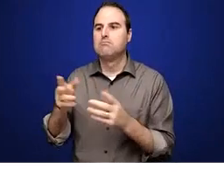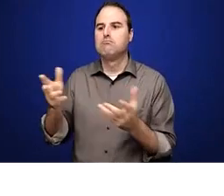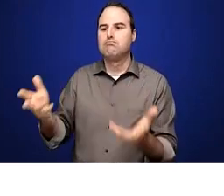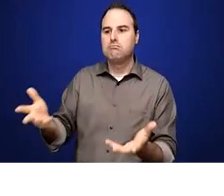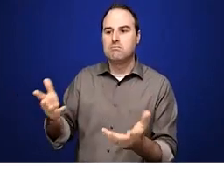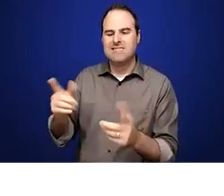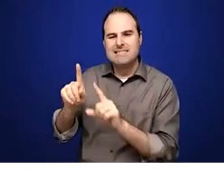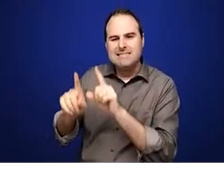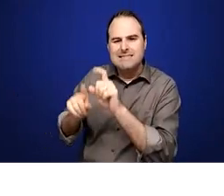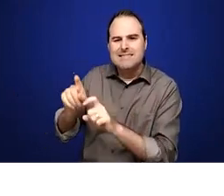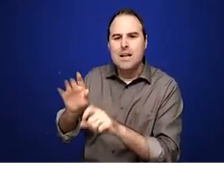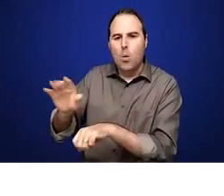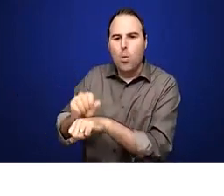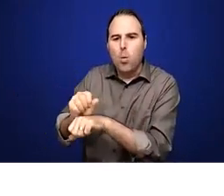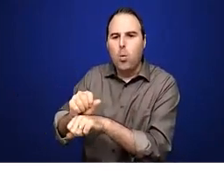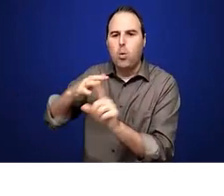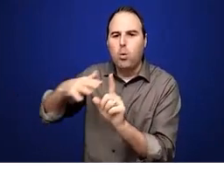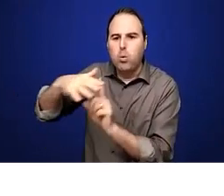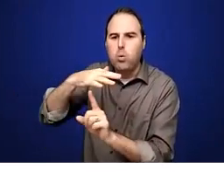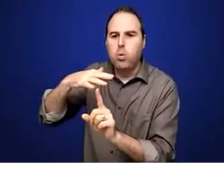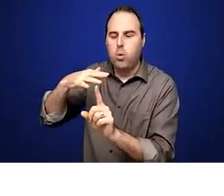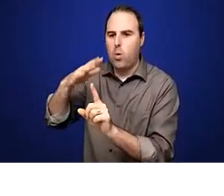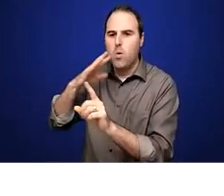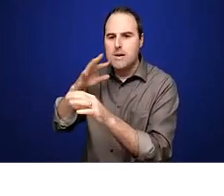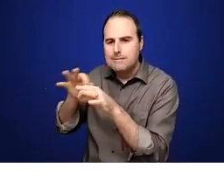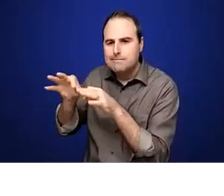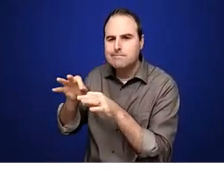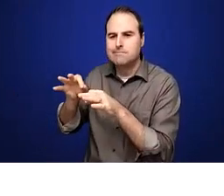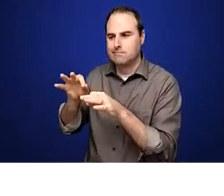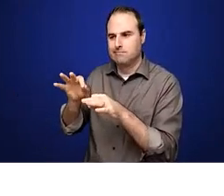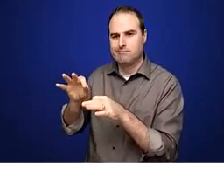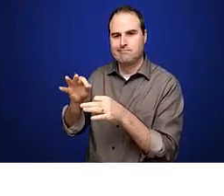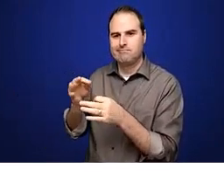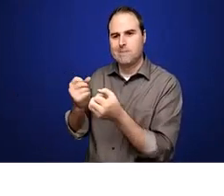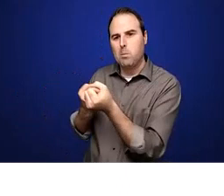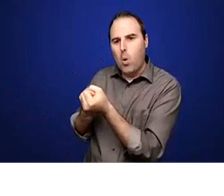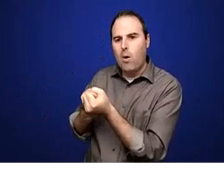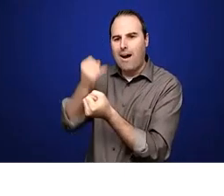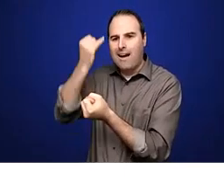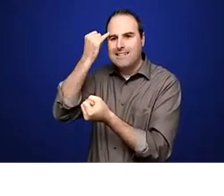It provides a personalized list of support ideas that are relevant to an individual's job demands,